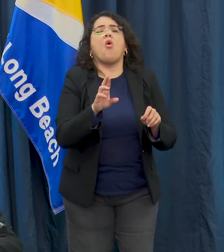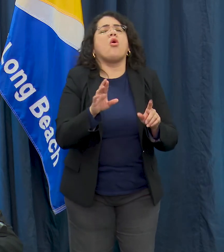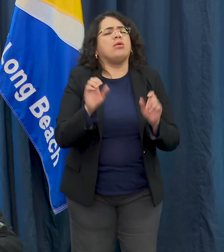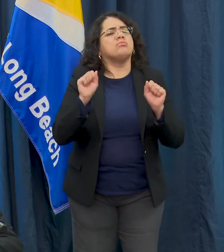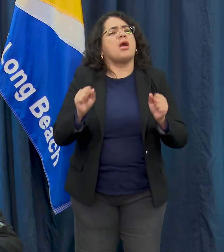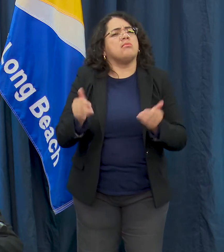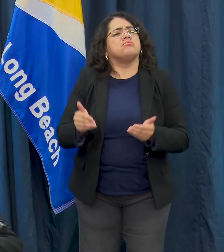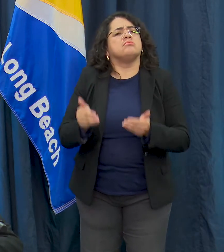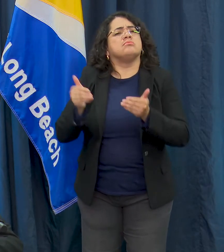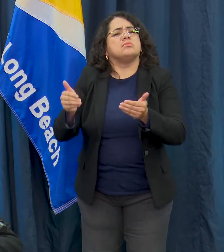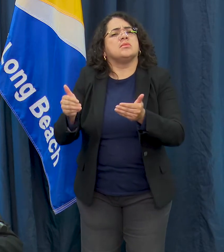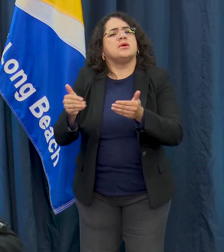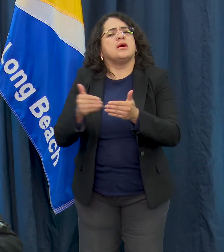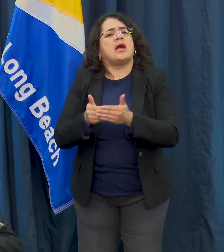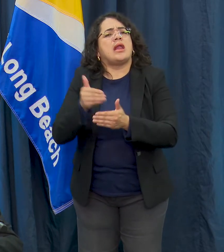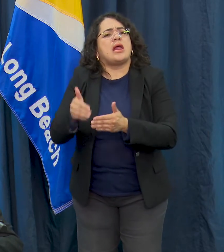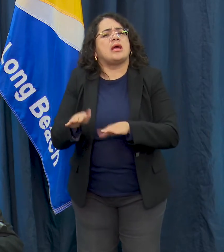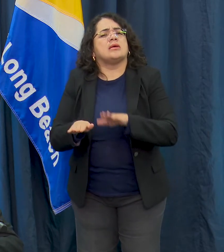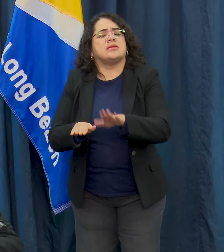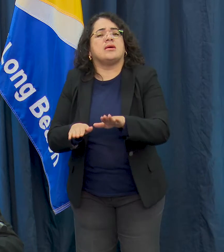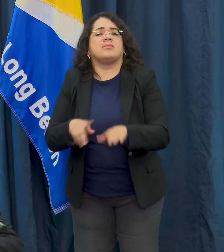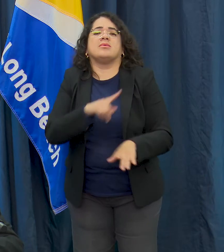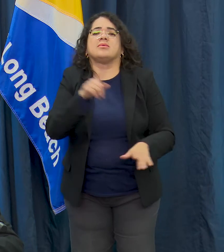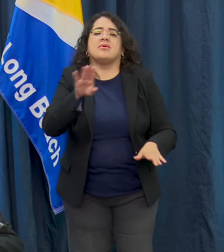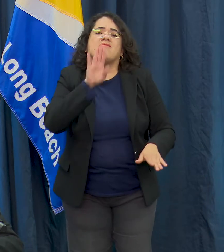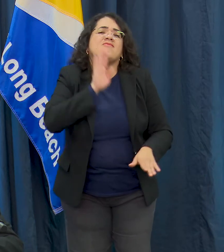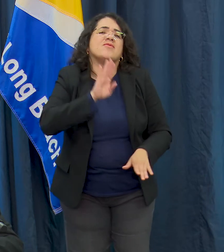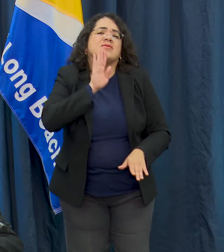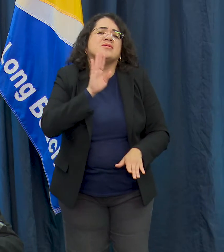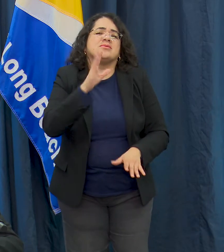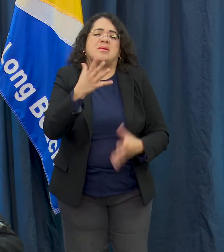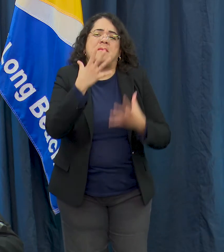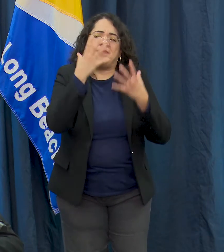frustrated, they're gonna be mad, and I understand but that's the